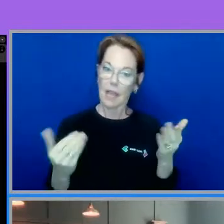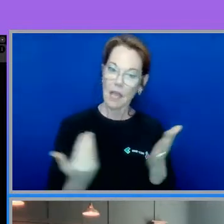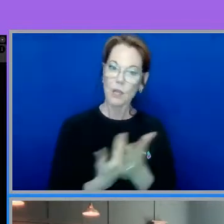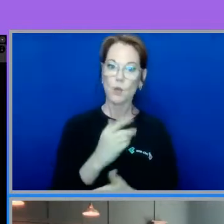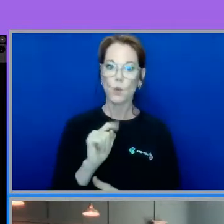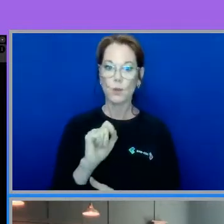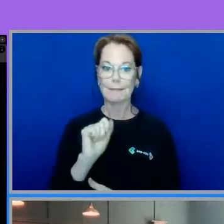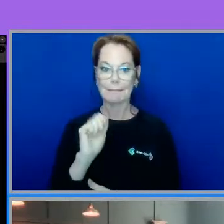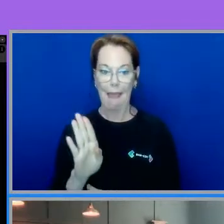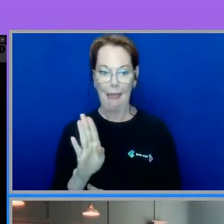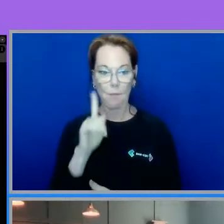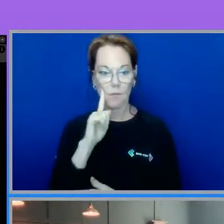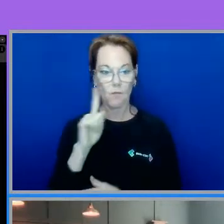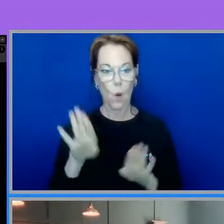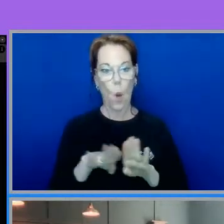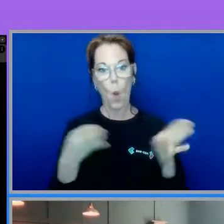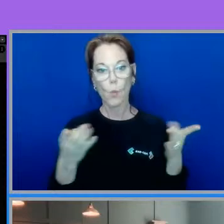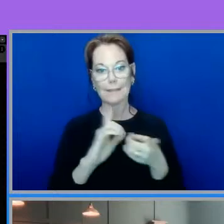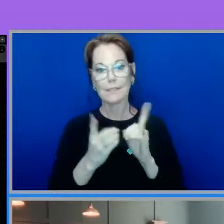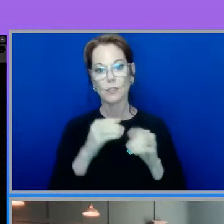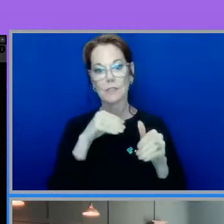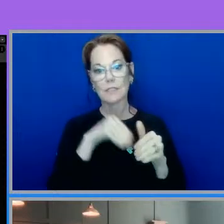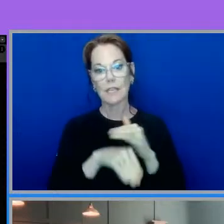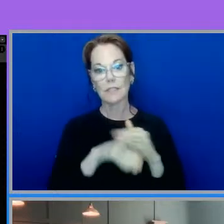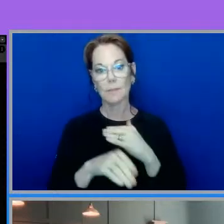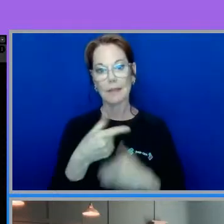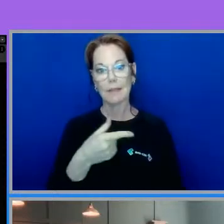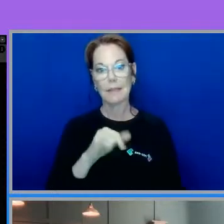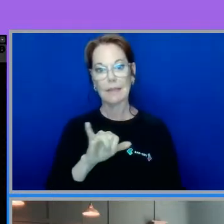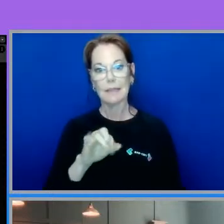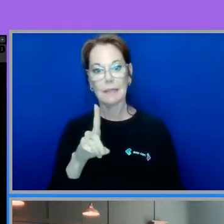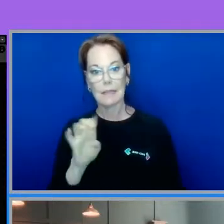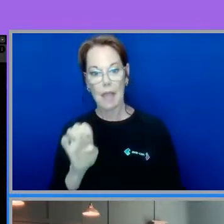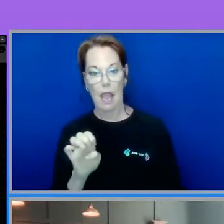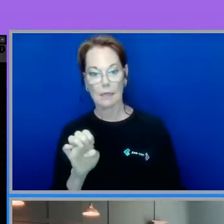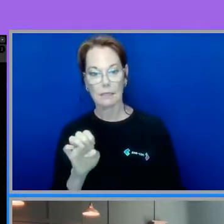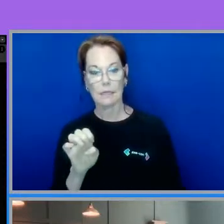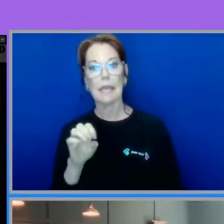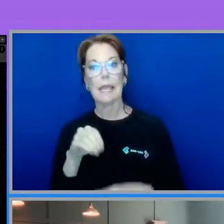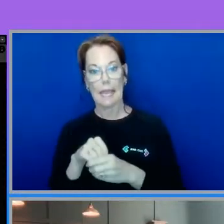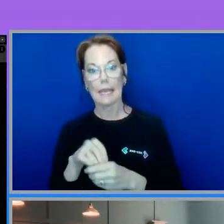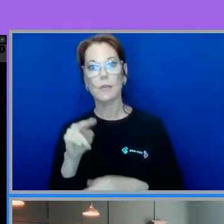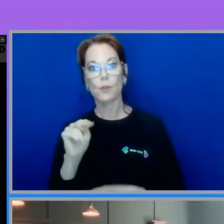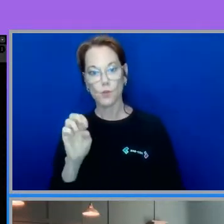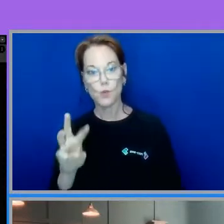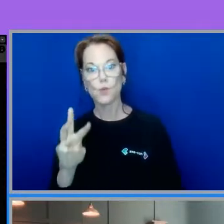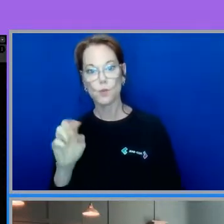as the link. If you heard Open Digital Accessibility Guide in a new tab, could you confidently say where it's going? And there